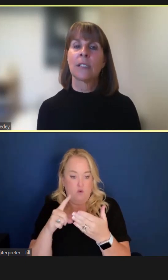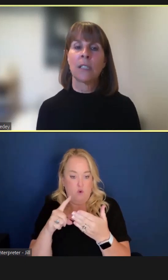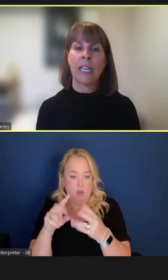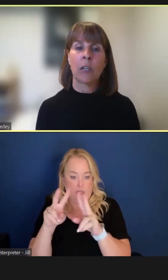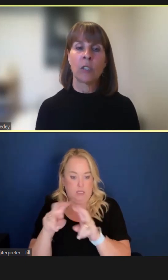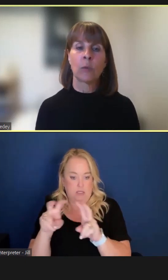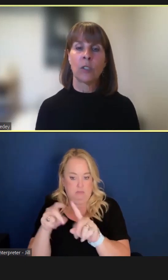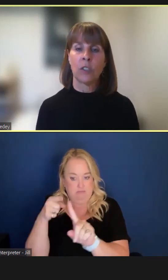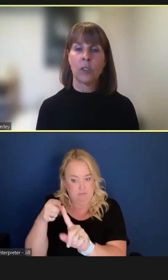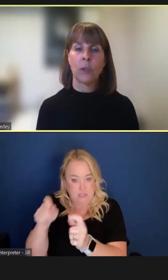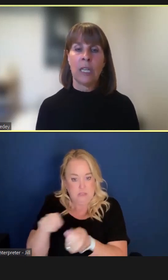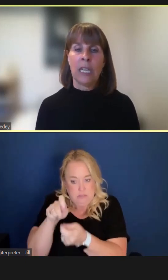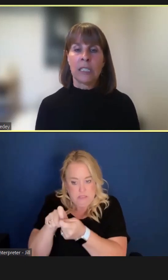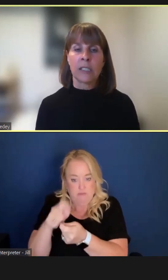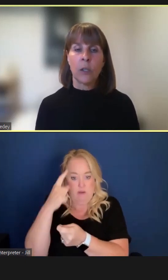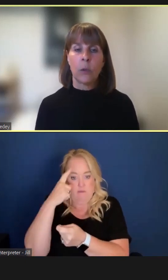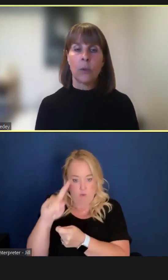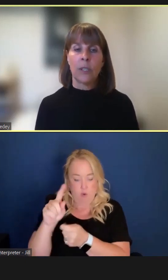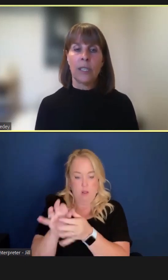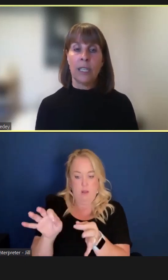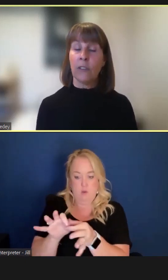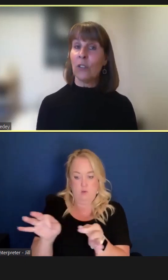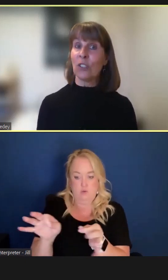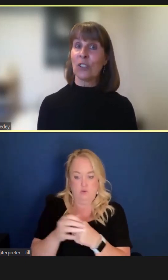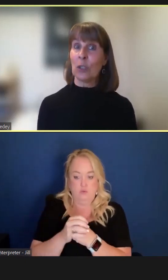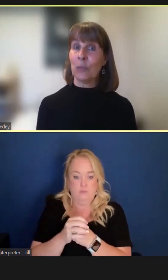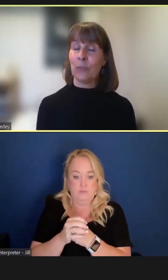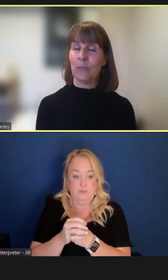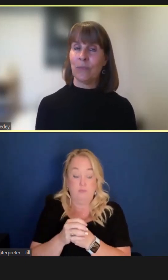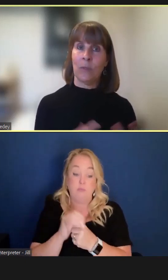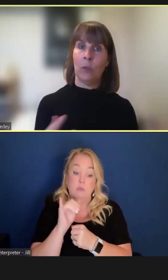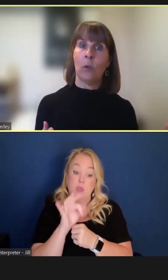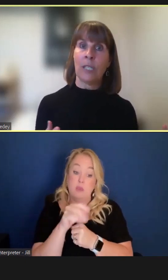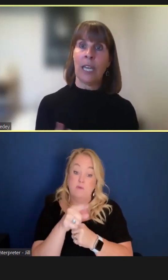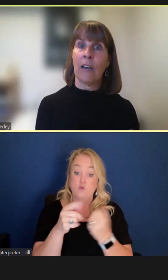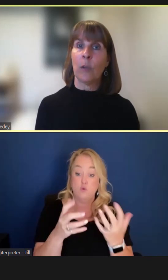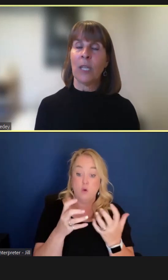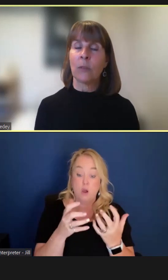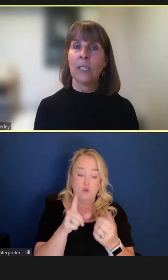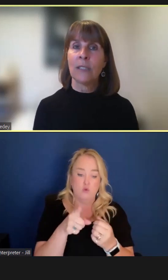language would do so if you're just going to you only have the bandwidth to